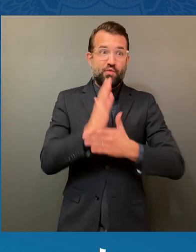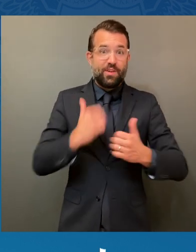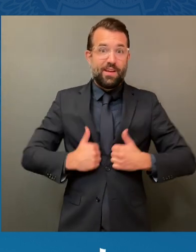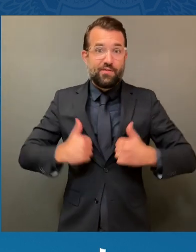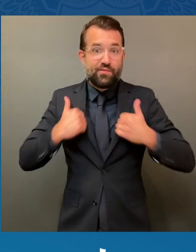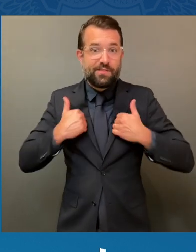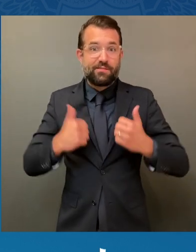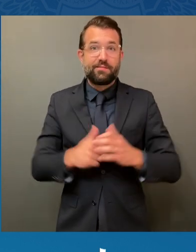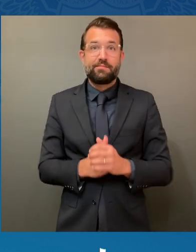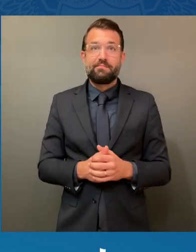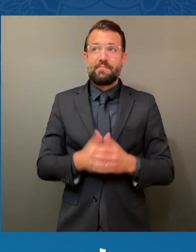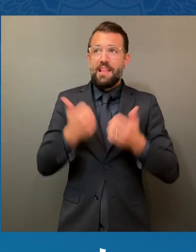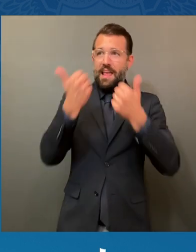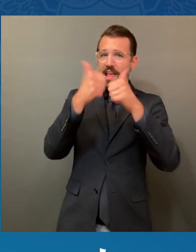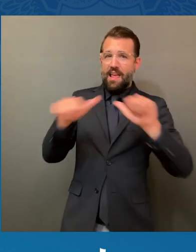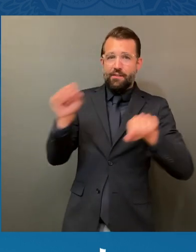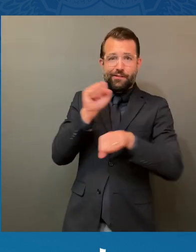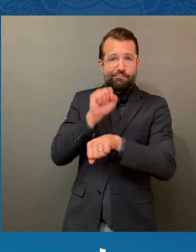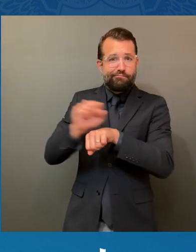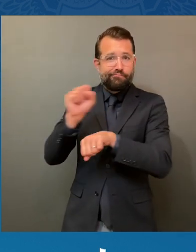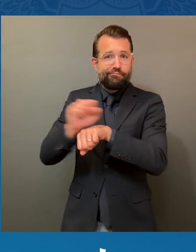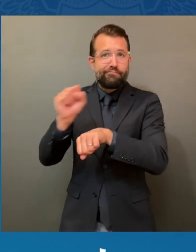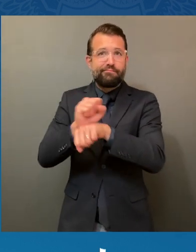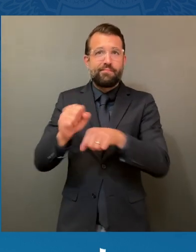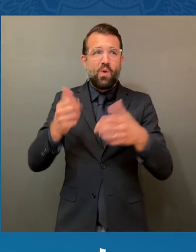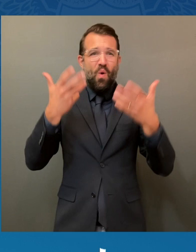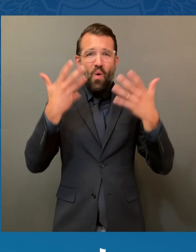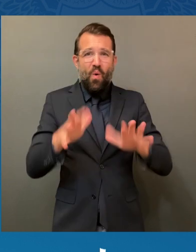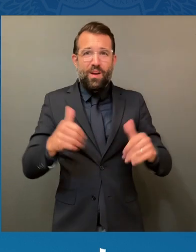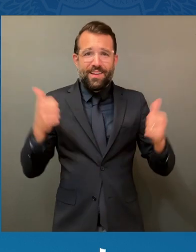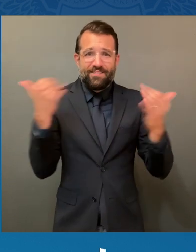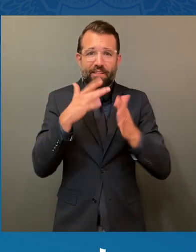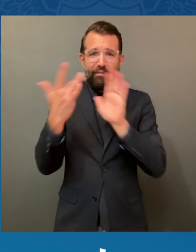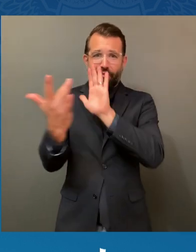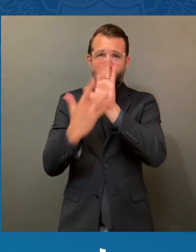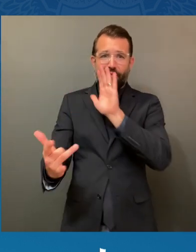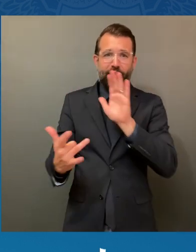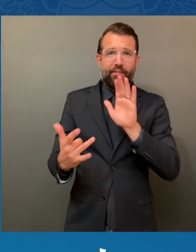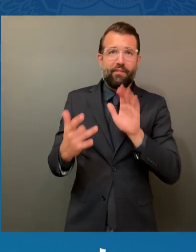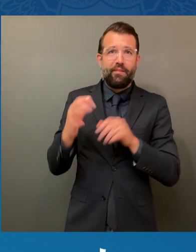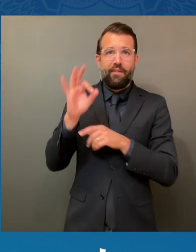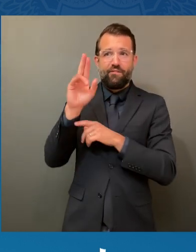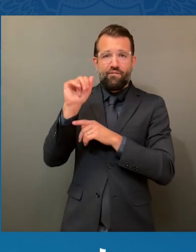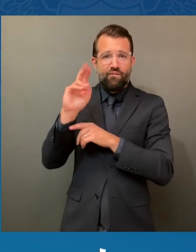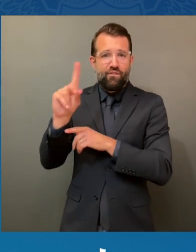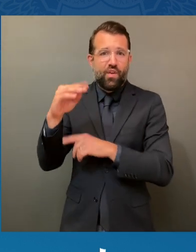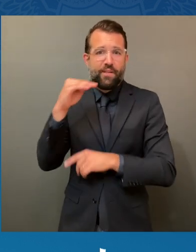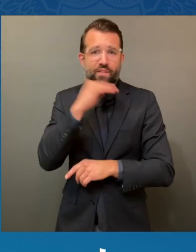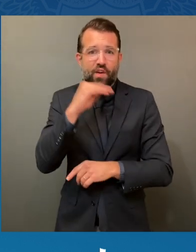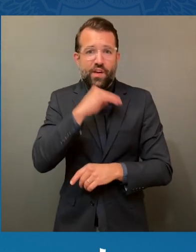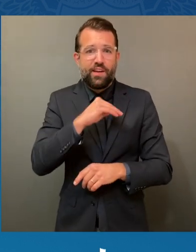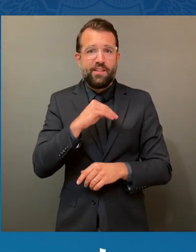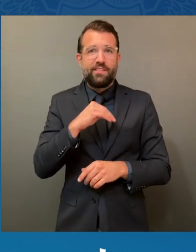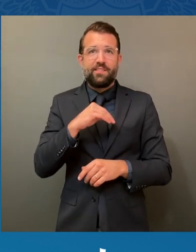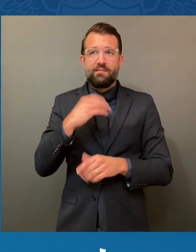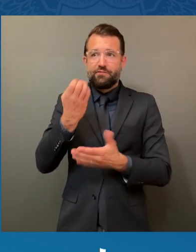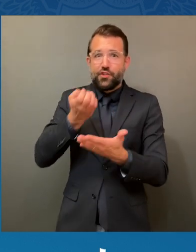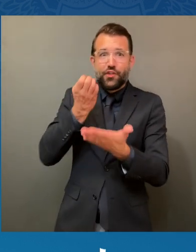without fear of fraud and predatory economic practices. Many of us worked together on those issues over the years.